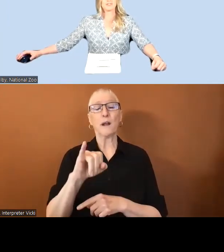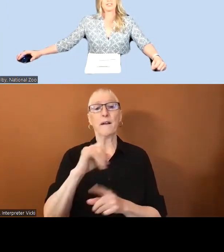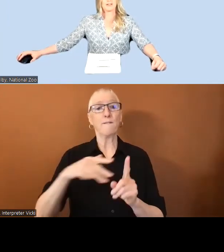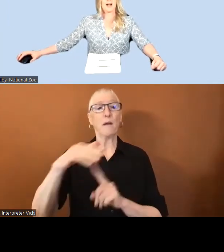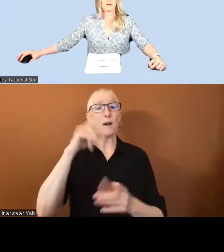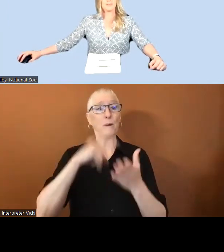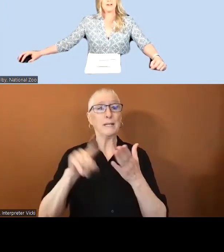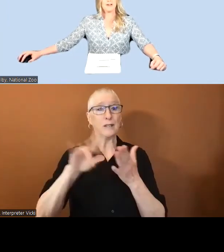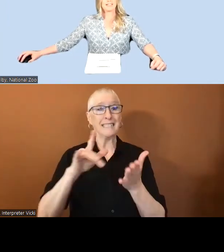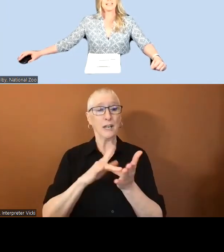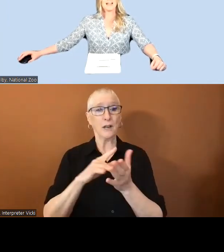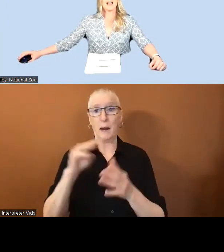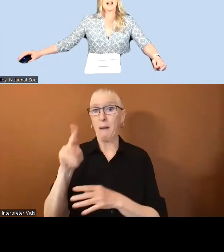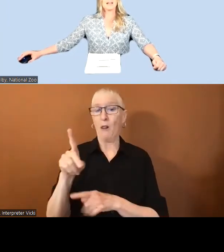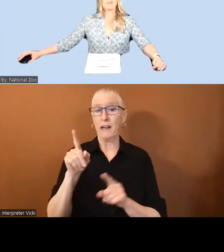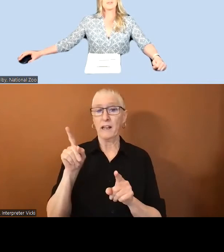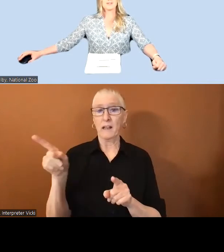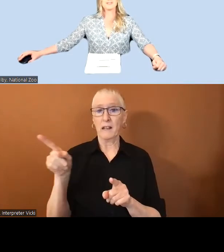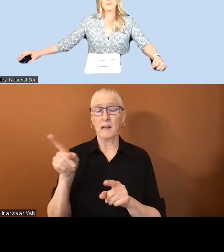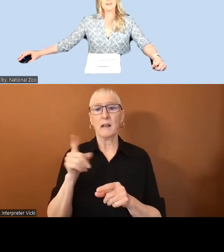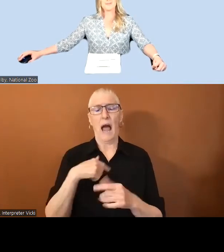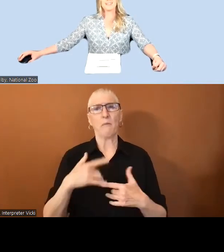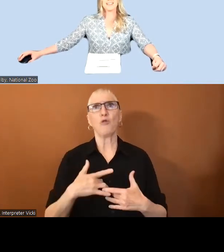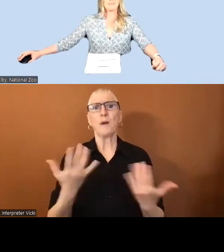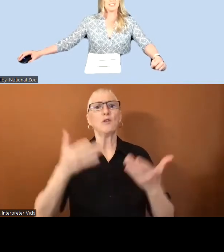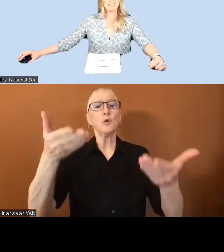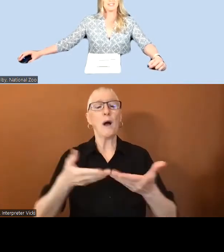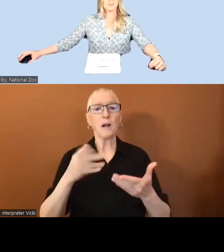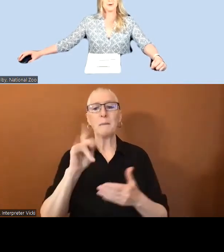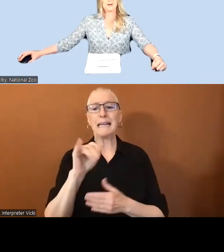Center out in Maryland, I am thrilled to welcome Kim Richie to the program.